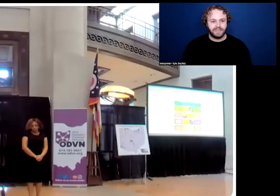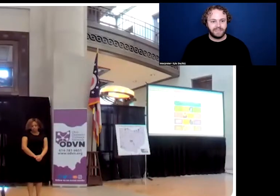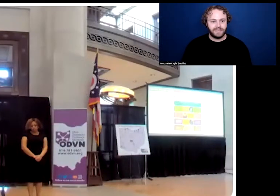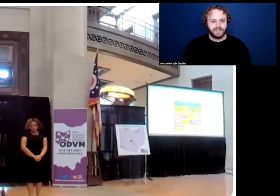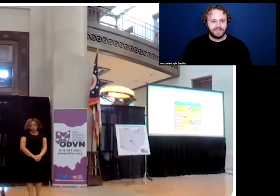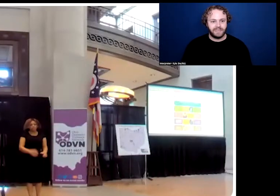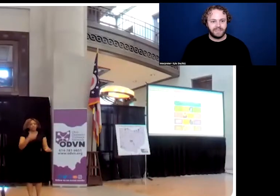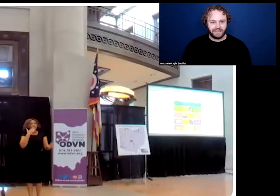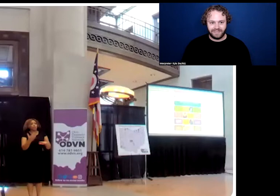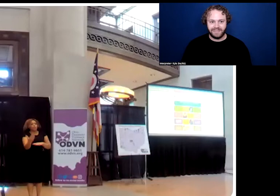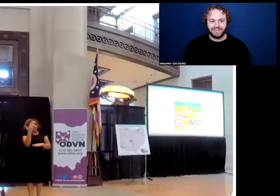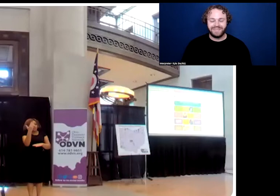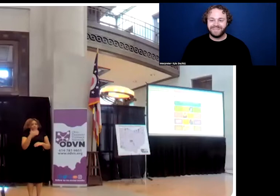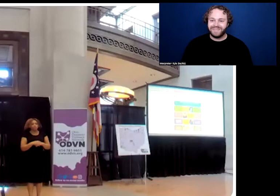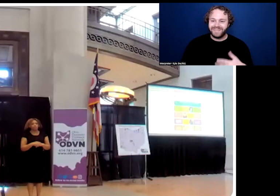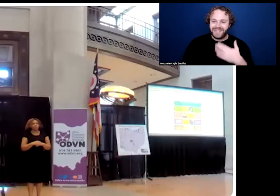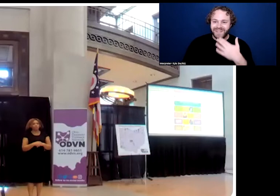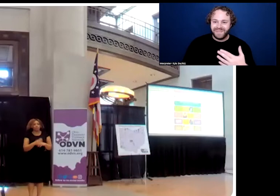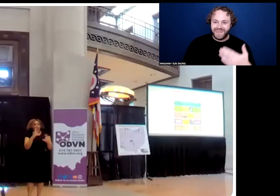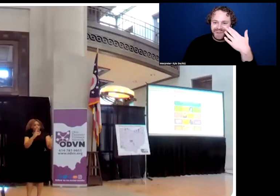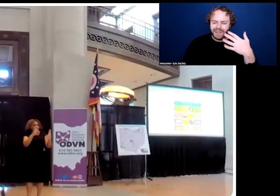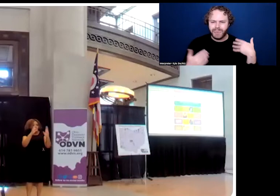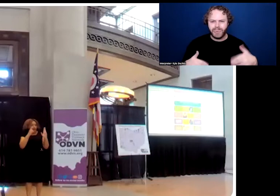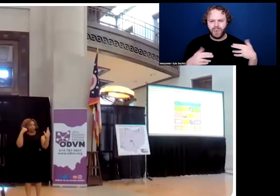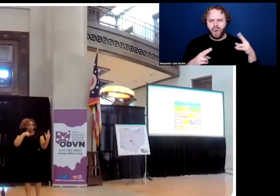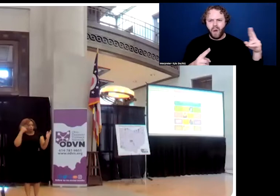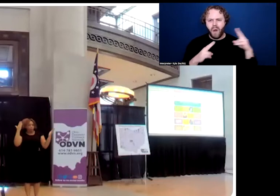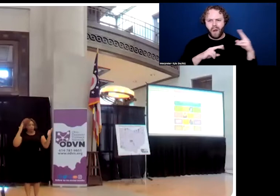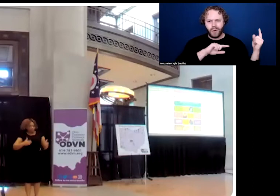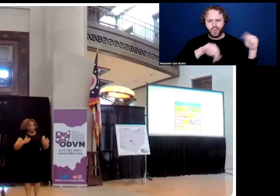Good morning. It is an honor to be here in person with you all as we reflect